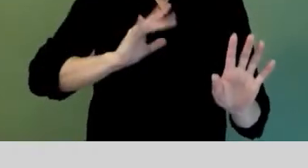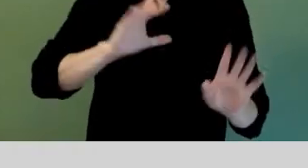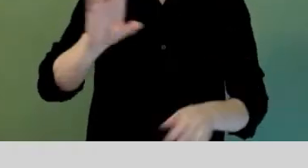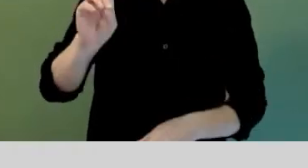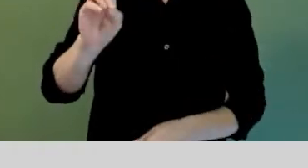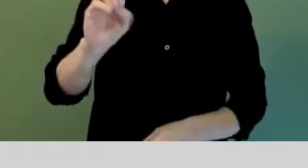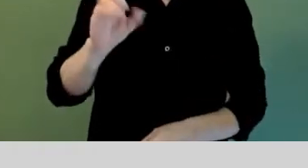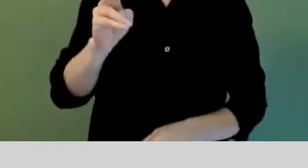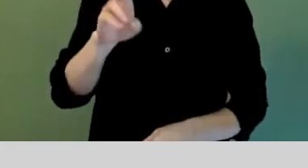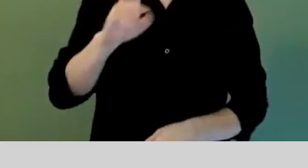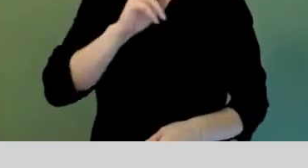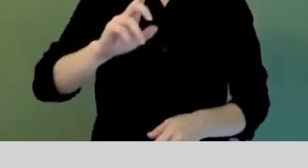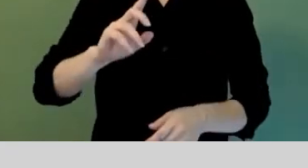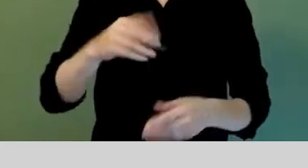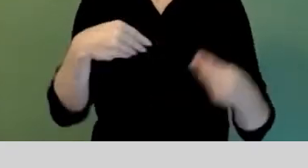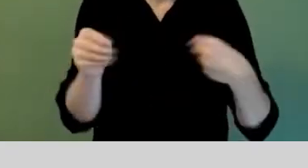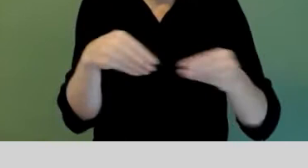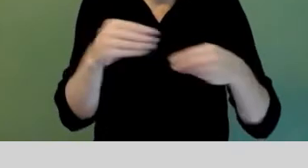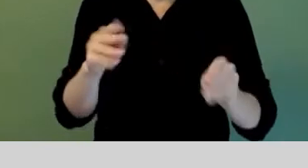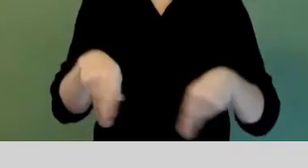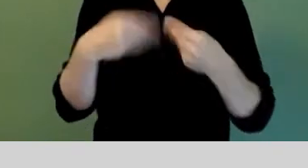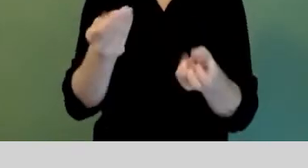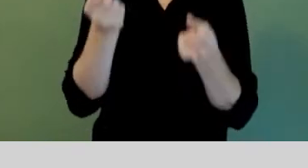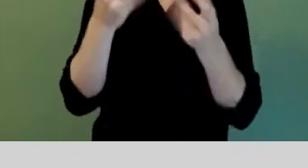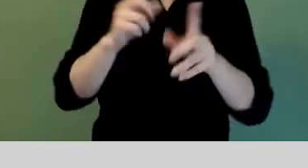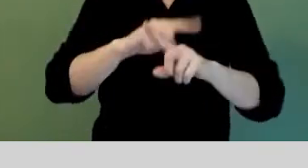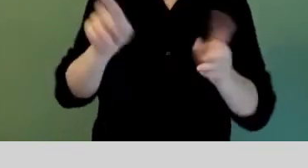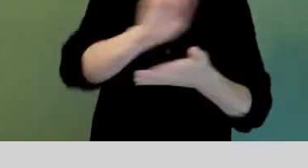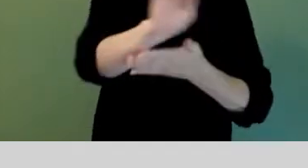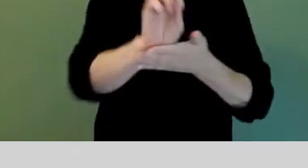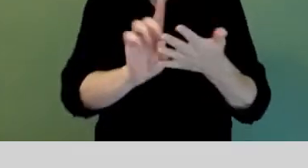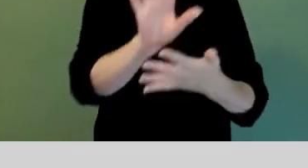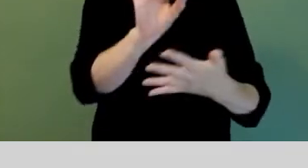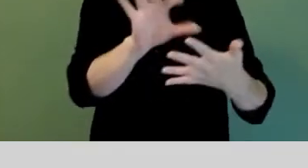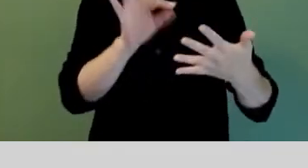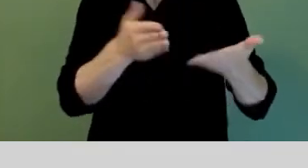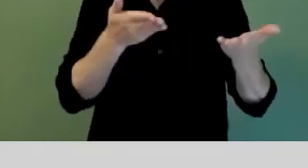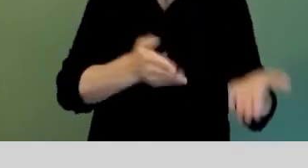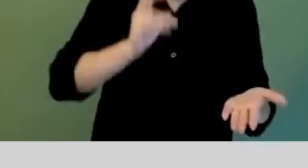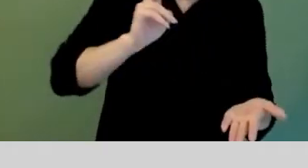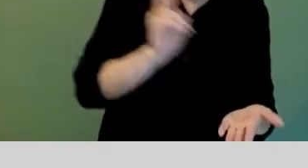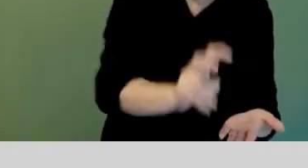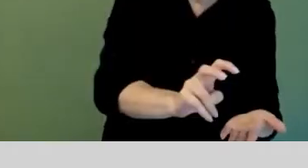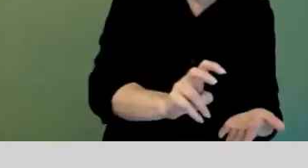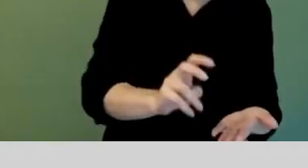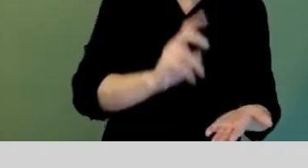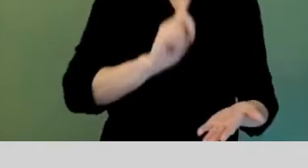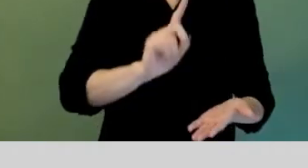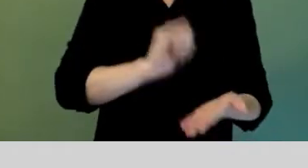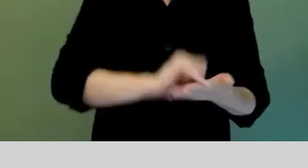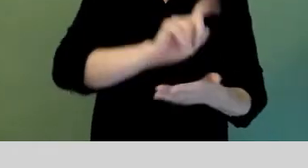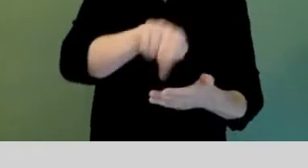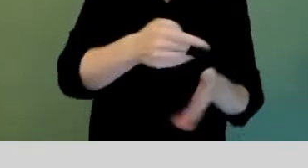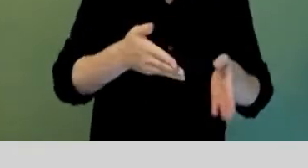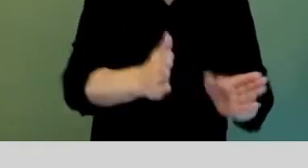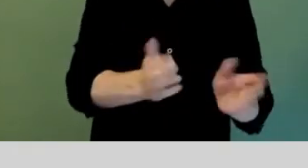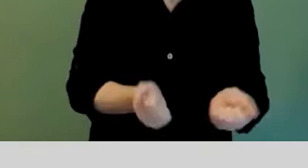and useful design patterns in Python that aren't really accessible in any other ways. And they all come from the observation